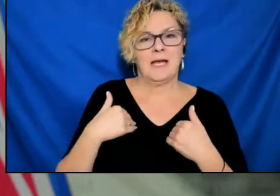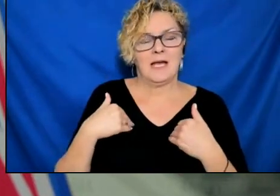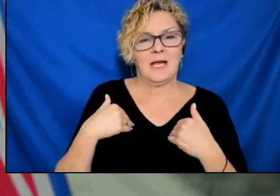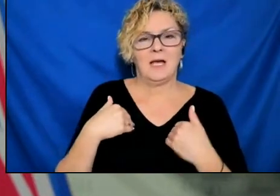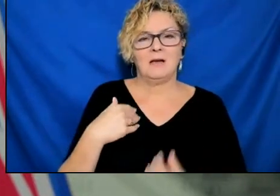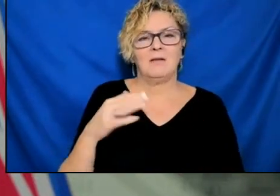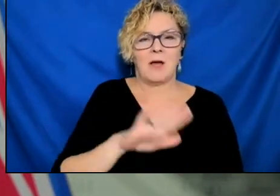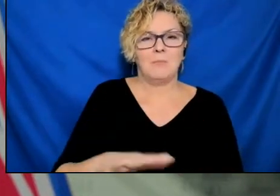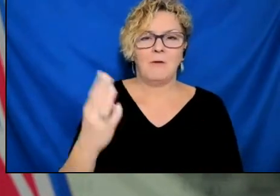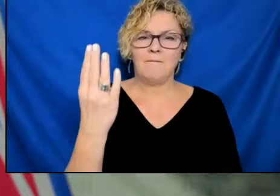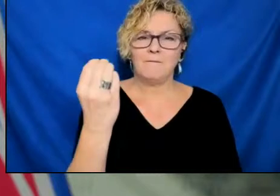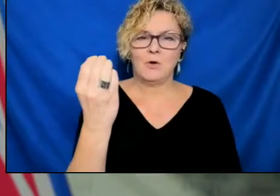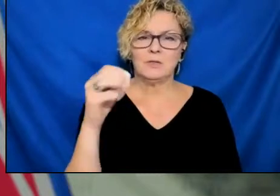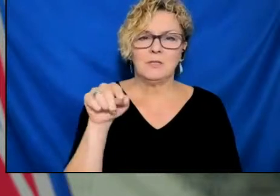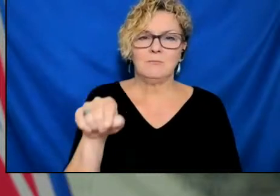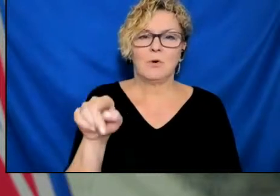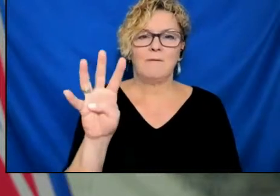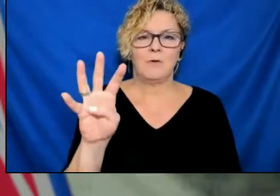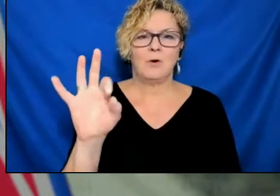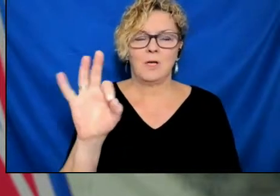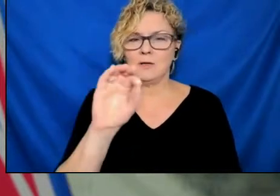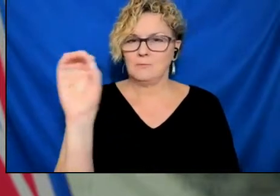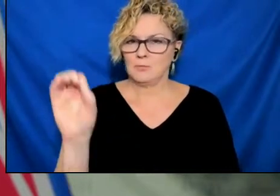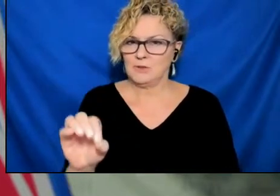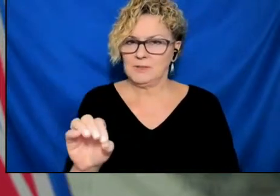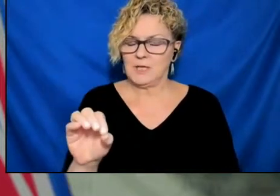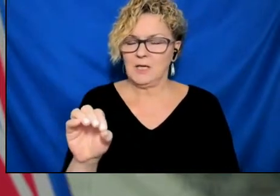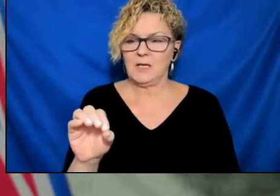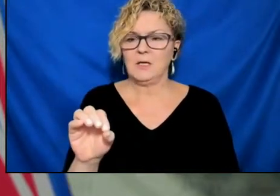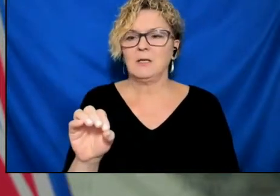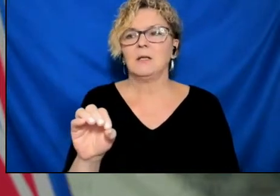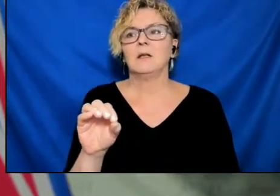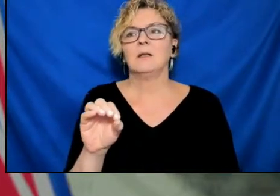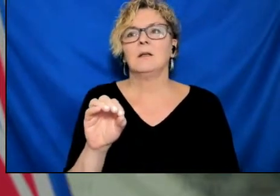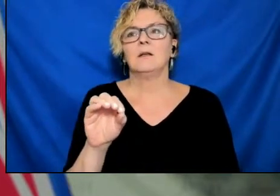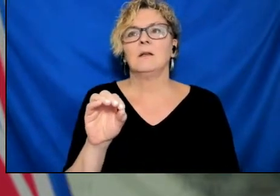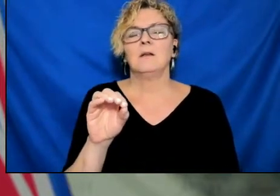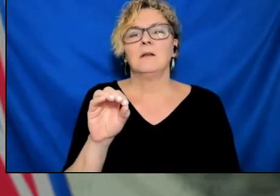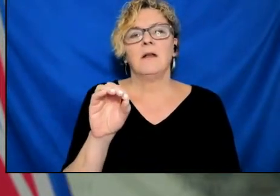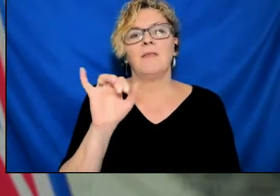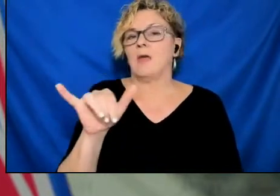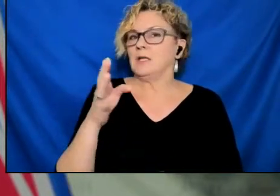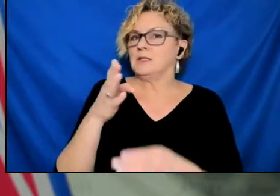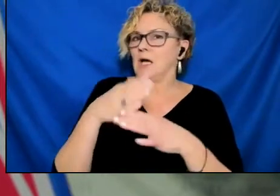for COVID-19, 14.49%. Obviously that's higher yesterday than it was seven days